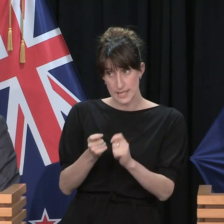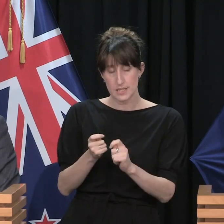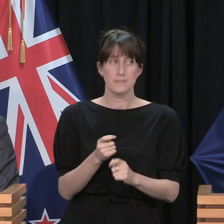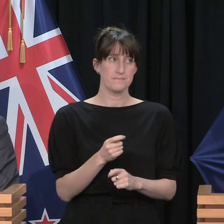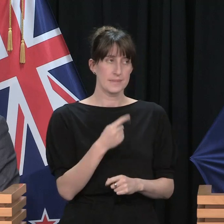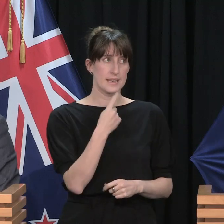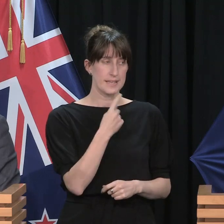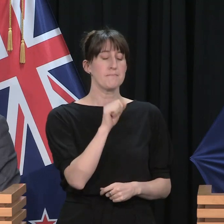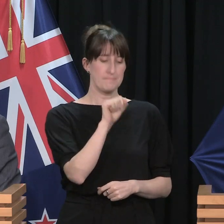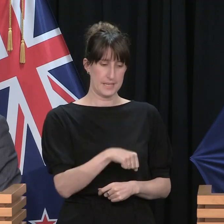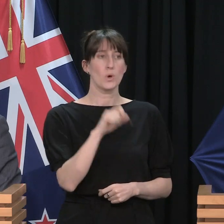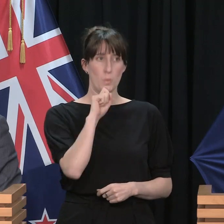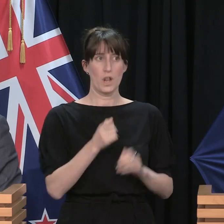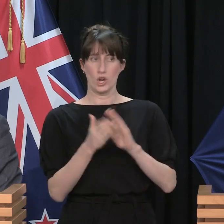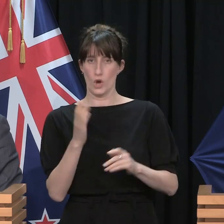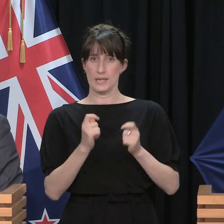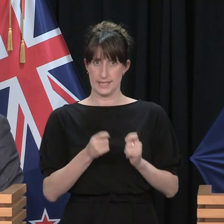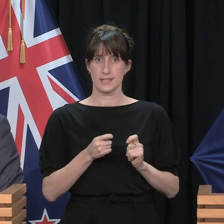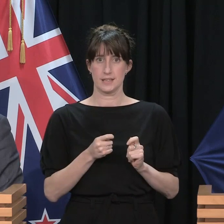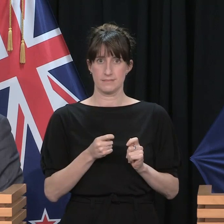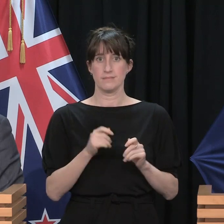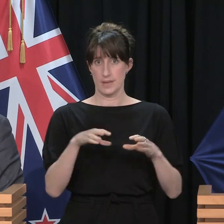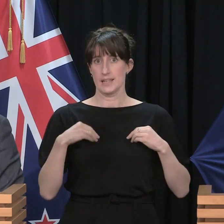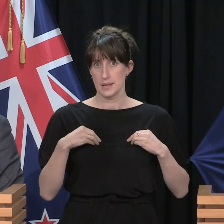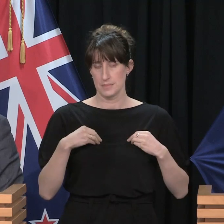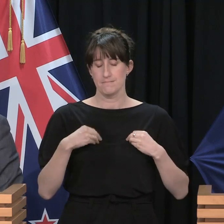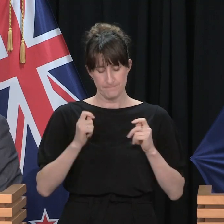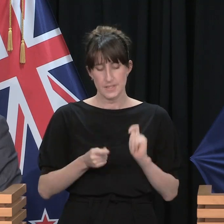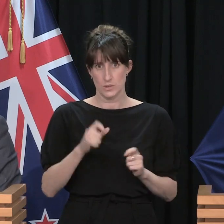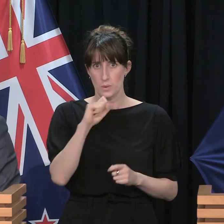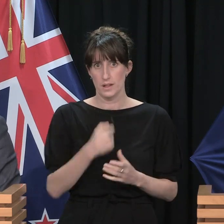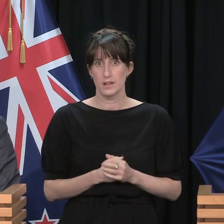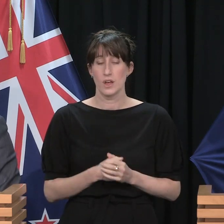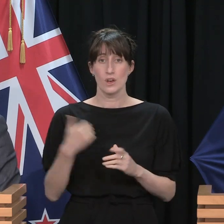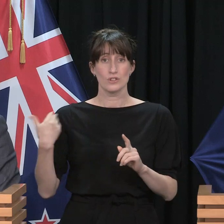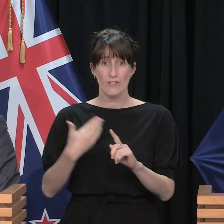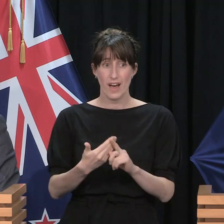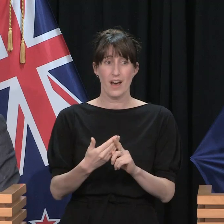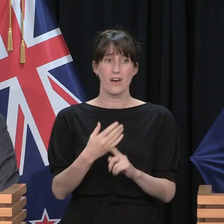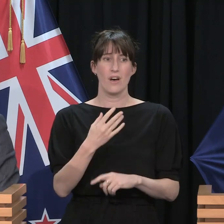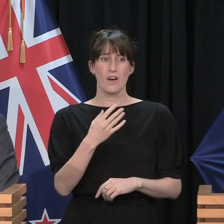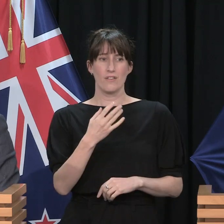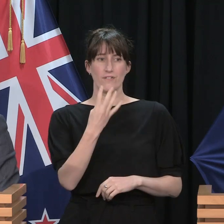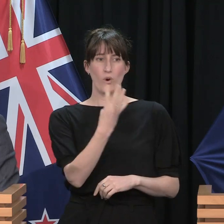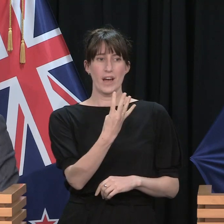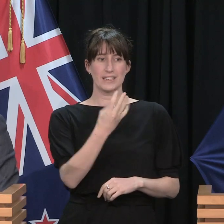you to get tested, then please